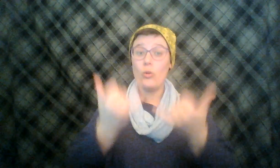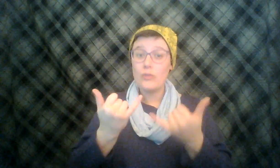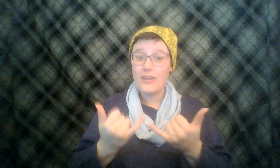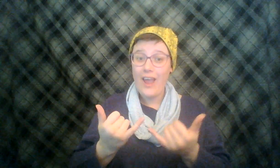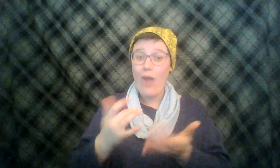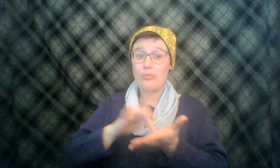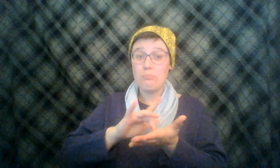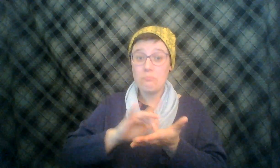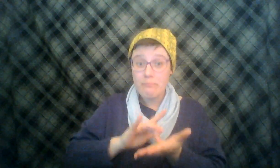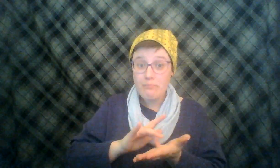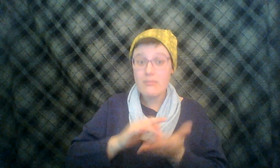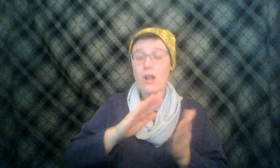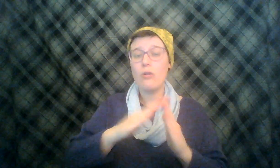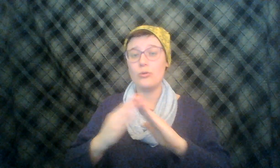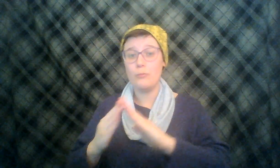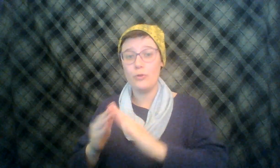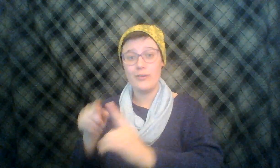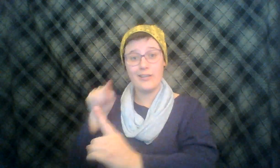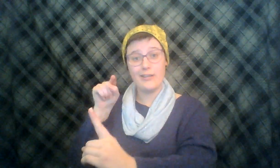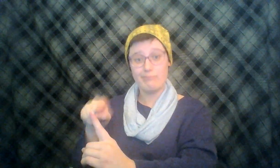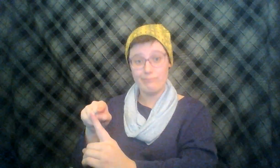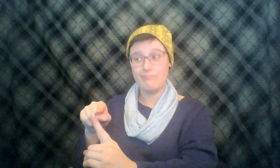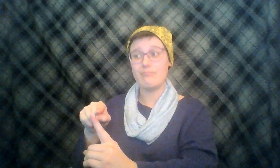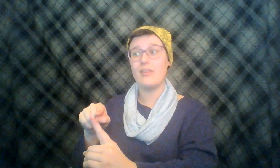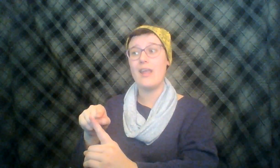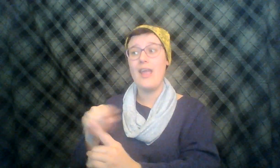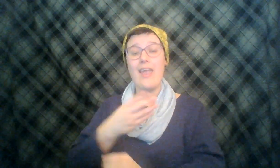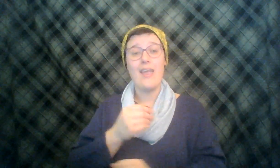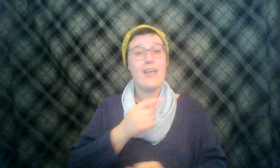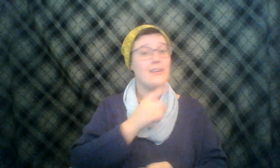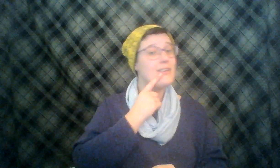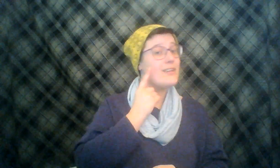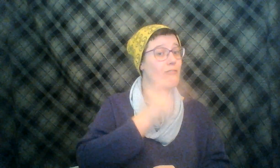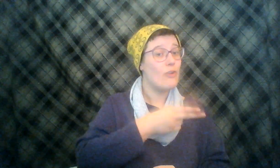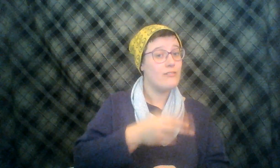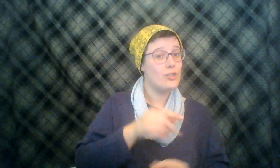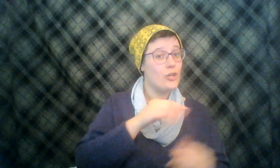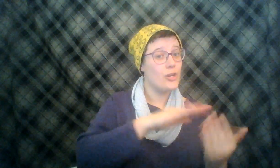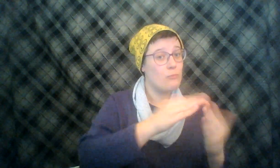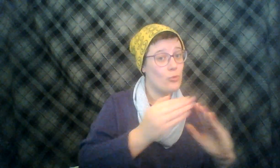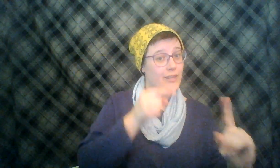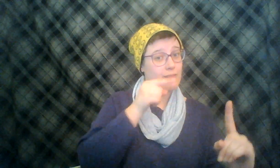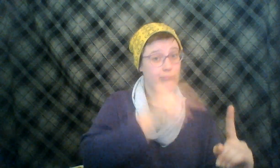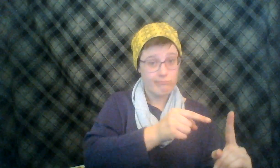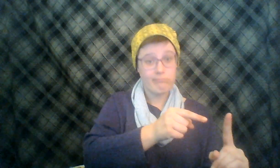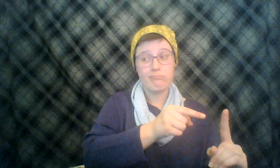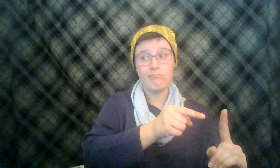Now both the medical and the Deaf and Hard of Hearing (D/HH) communities